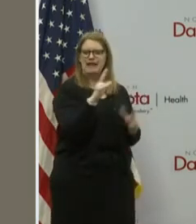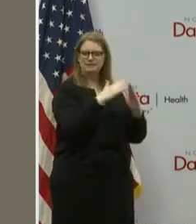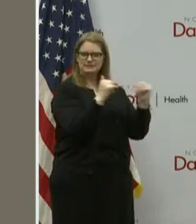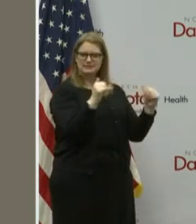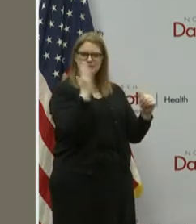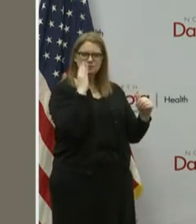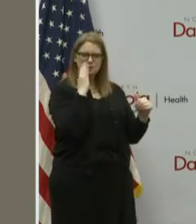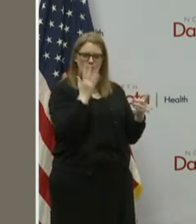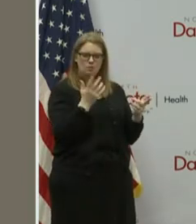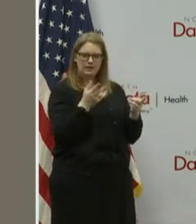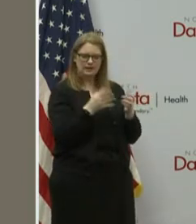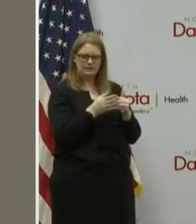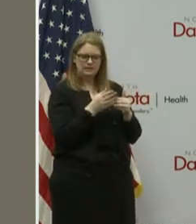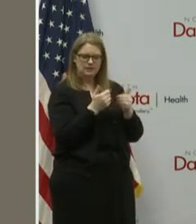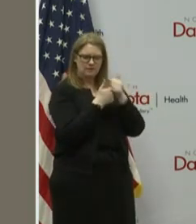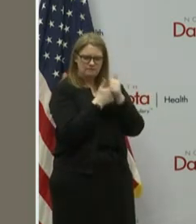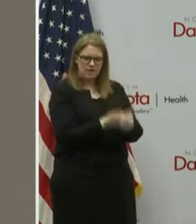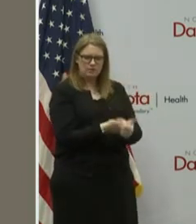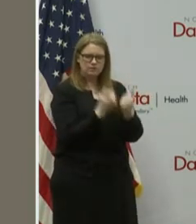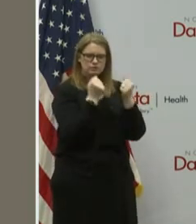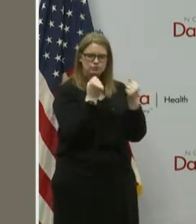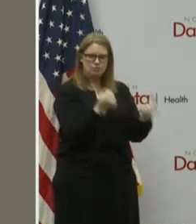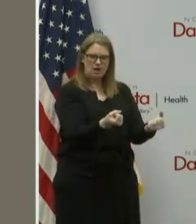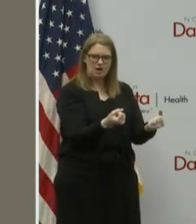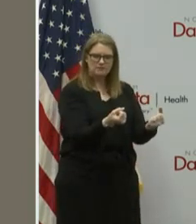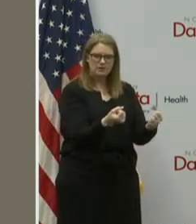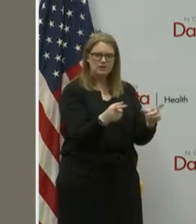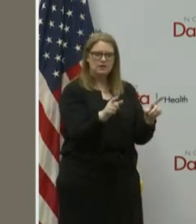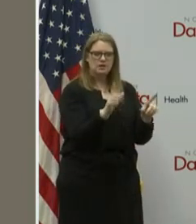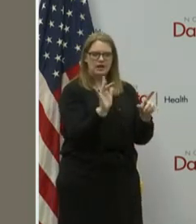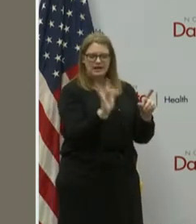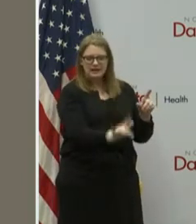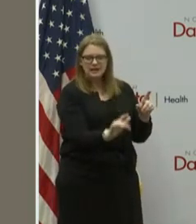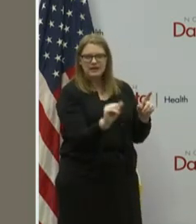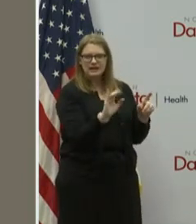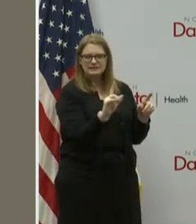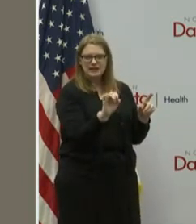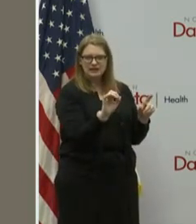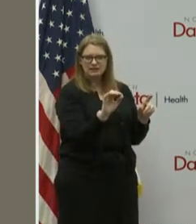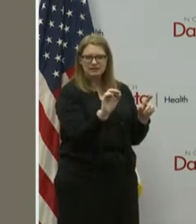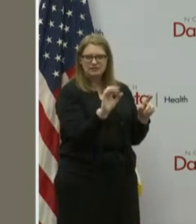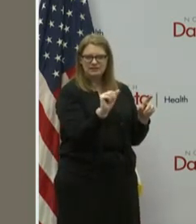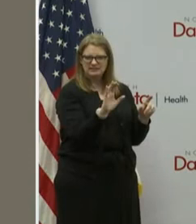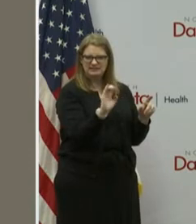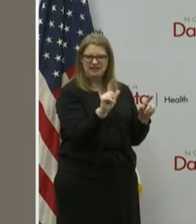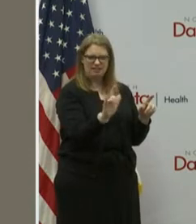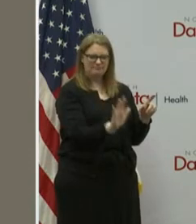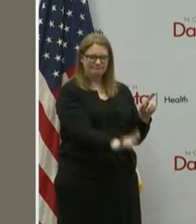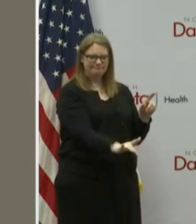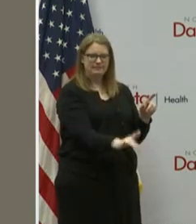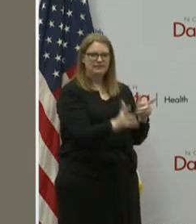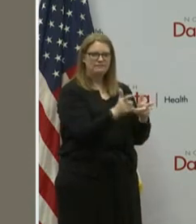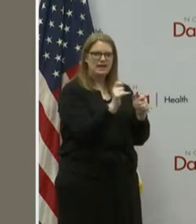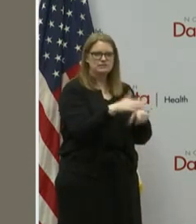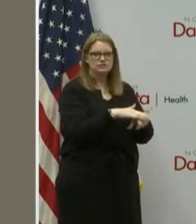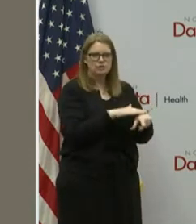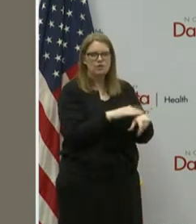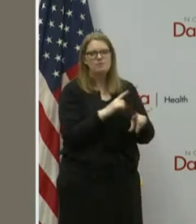ANALOGY, TESTING HAS BEEN OUR NAVIGATION SYSTEM, THAT'S HELPED US KIND OF STAY OUT OF THE DITCHES. IT IS OUR CERTIFICATOR THAT